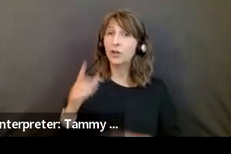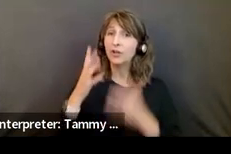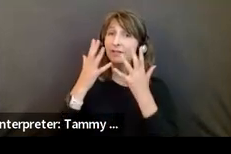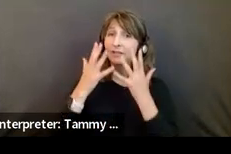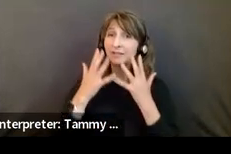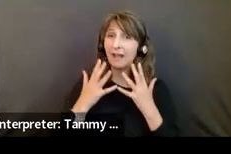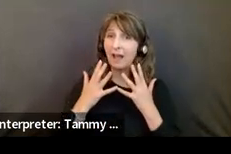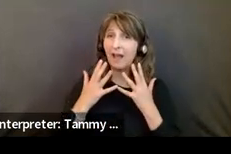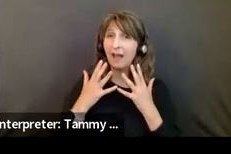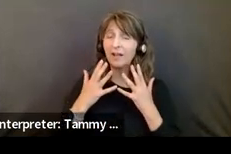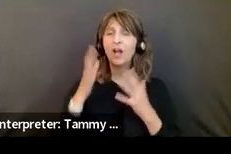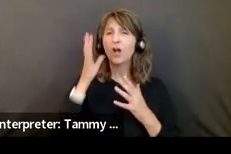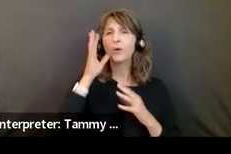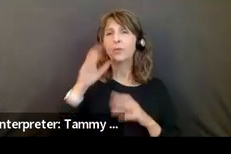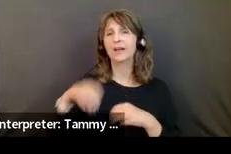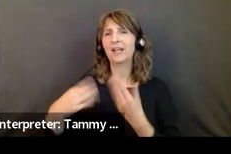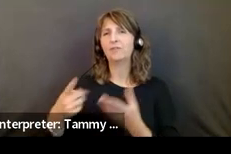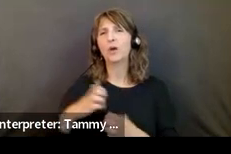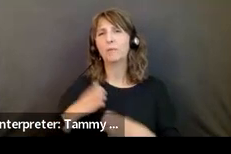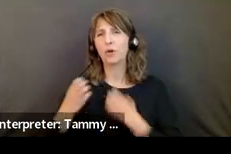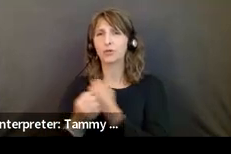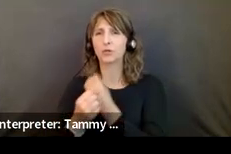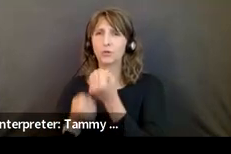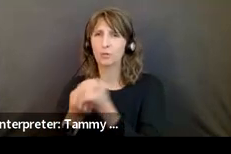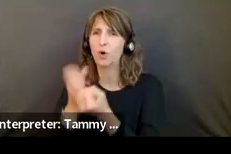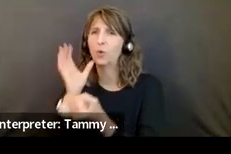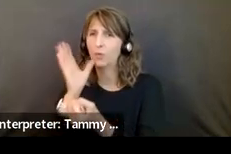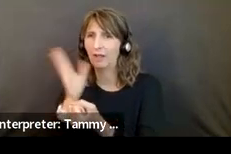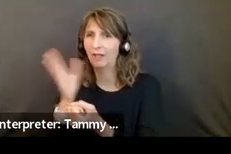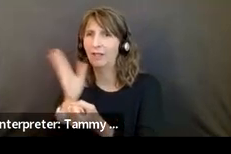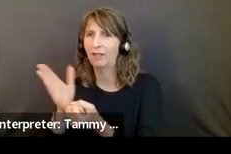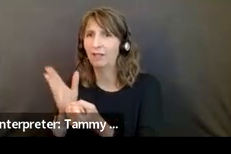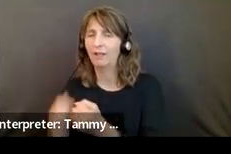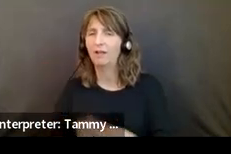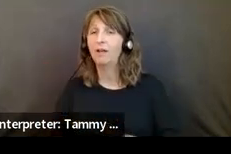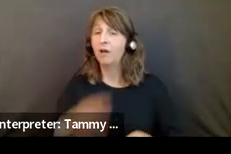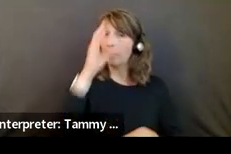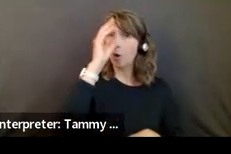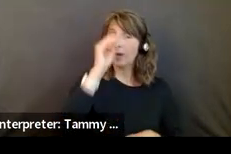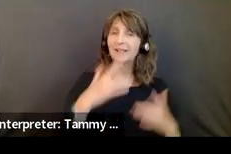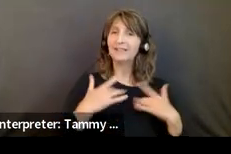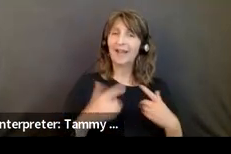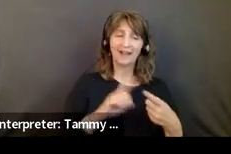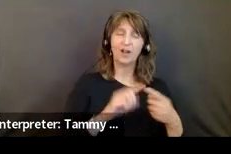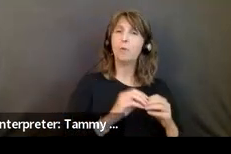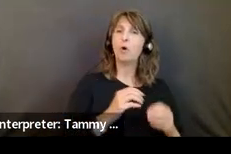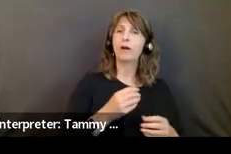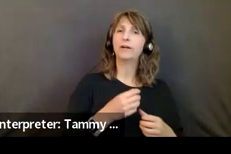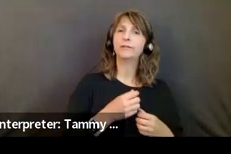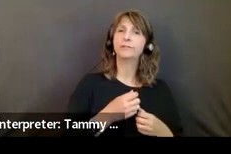Whereas when it comes to boys they have more externalizing behaviors. But they're also taught, don't cry.